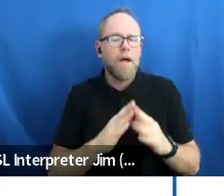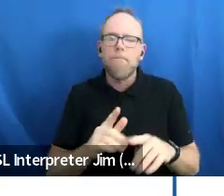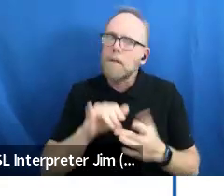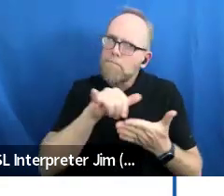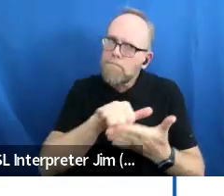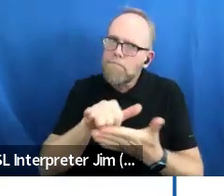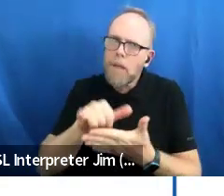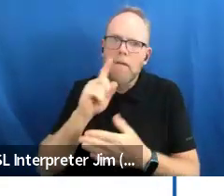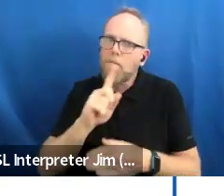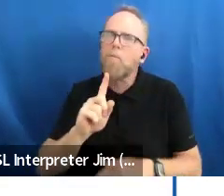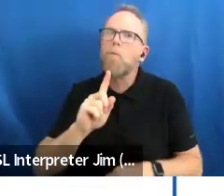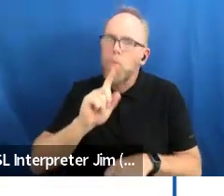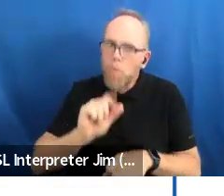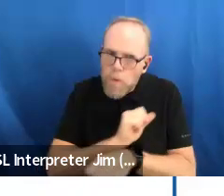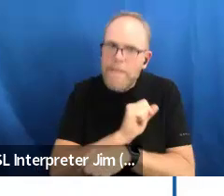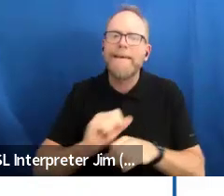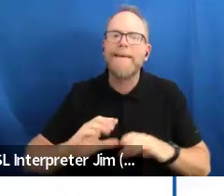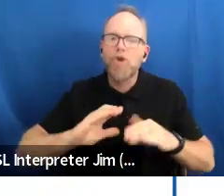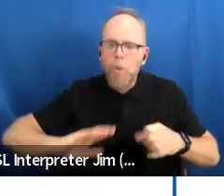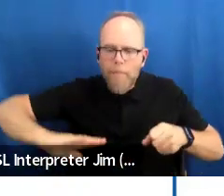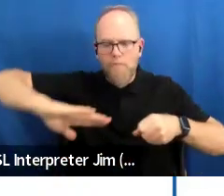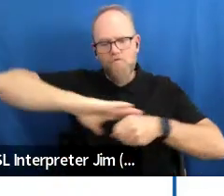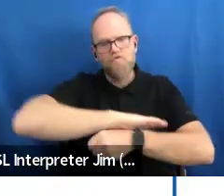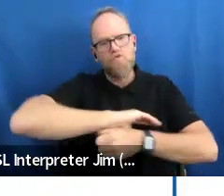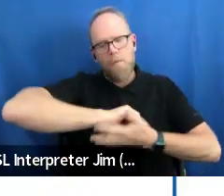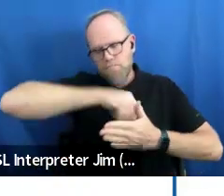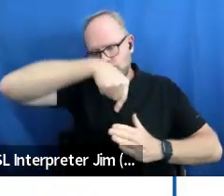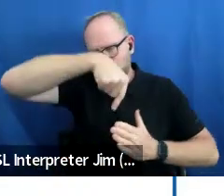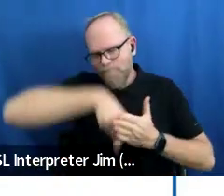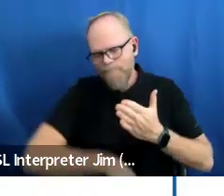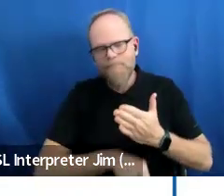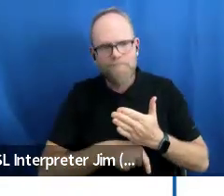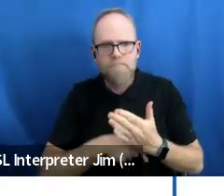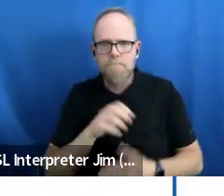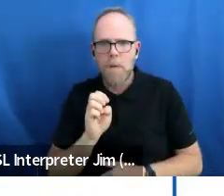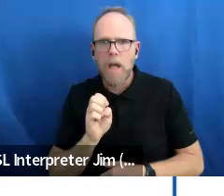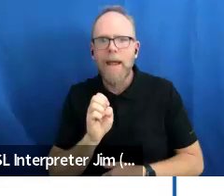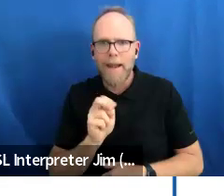to really do full-throated enforcement. SONYA RAVIPATI: Yeah and I see someone